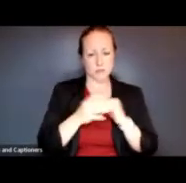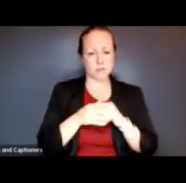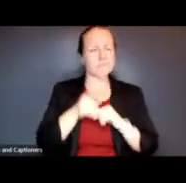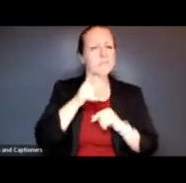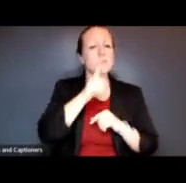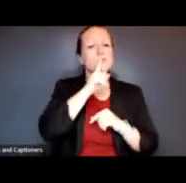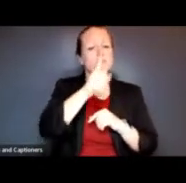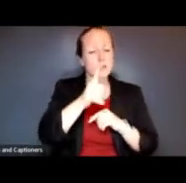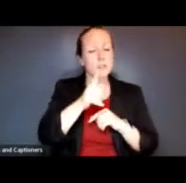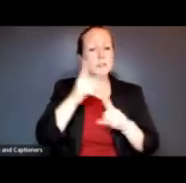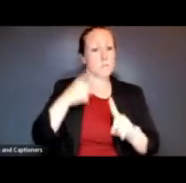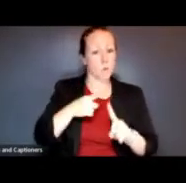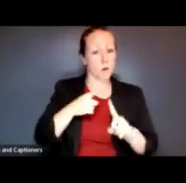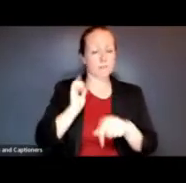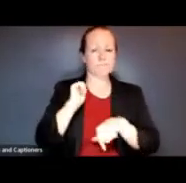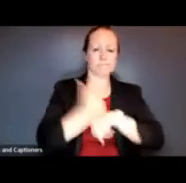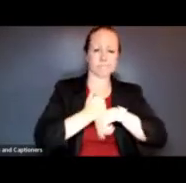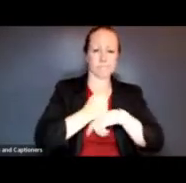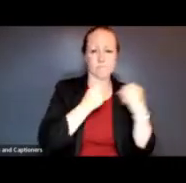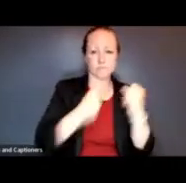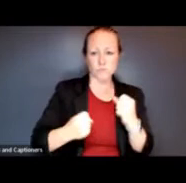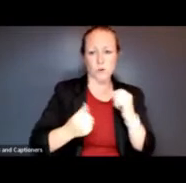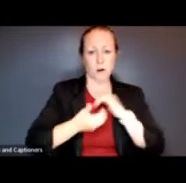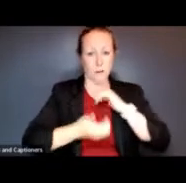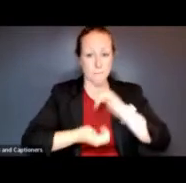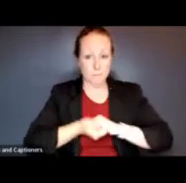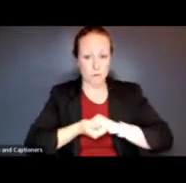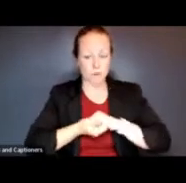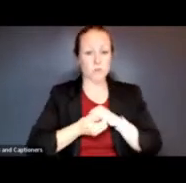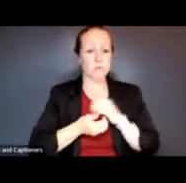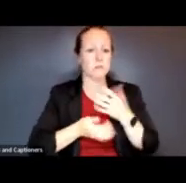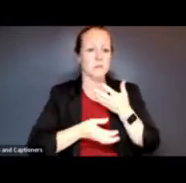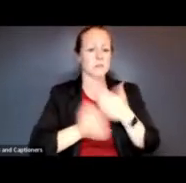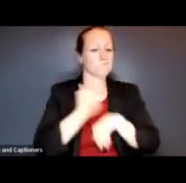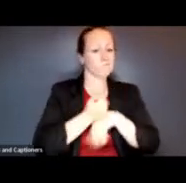partnership, and some trust and mutual respect and awareness on